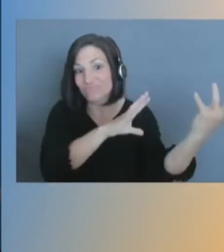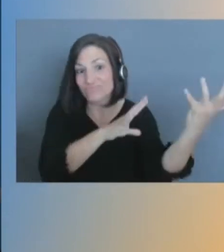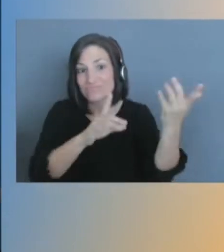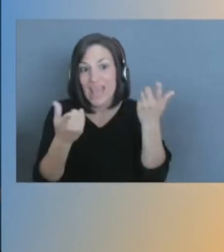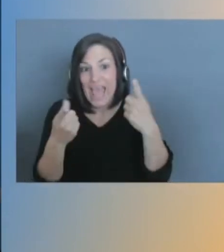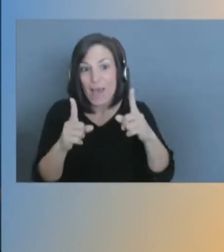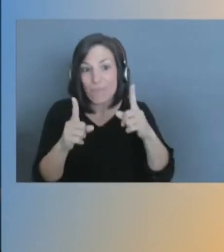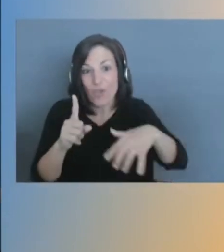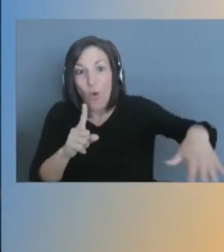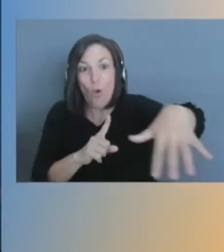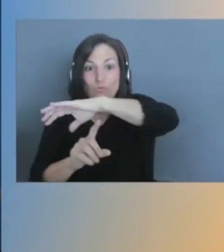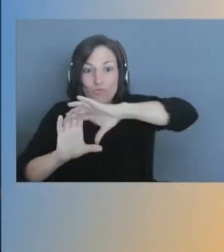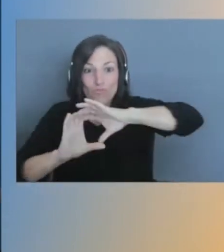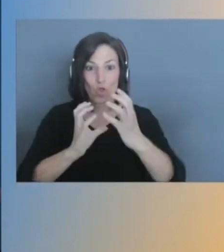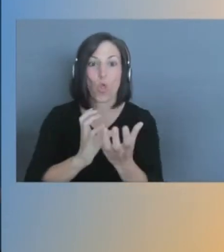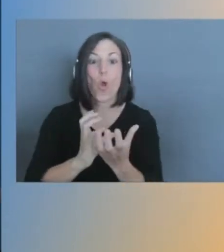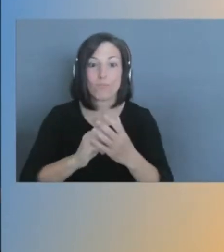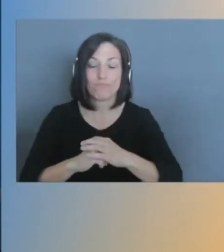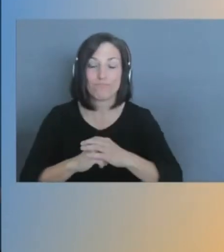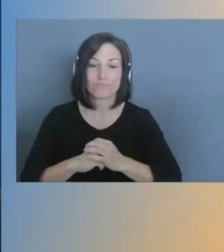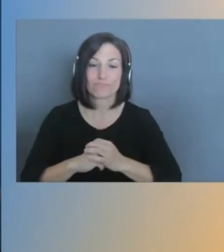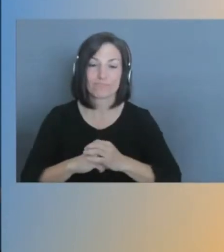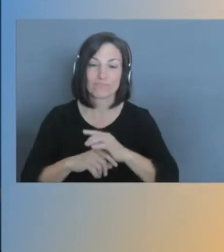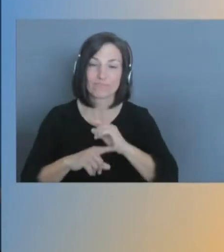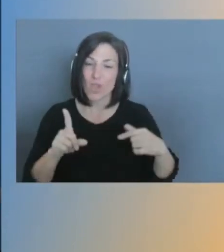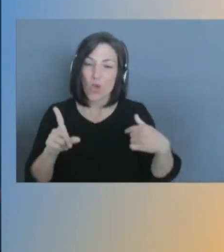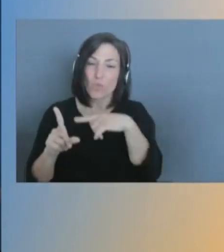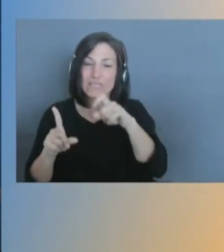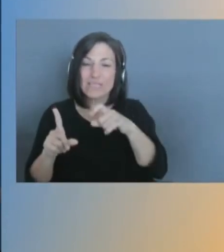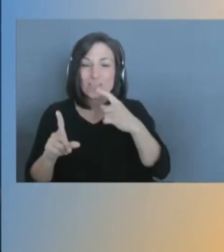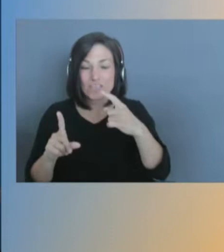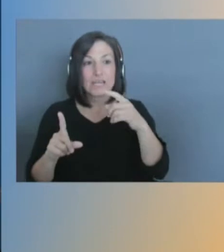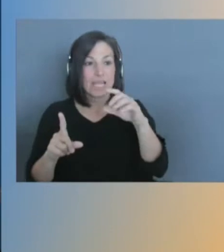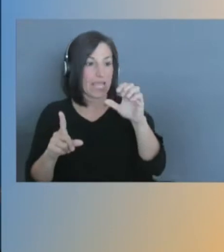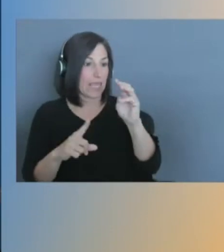to cut the emissions by half by 2030.